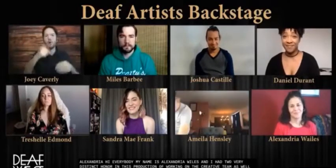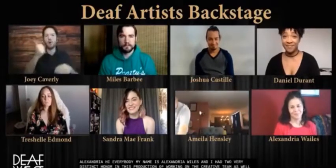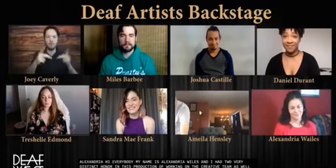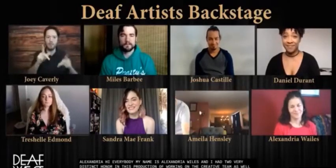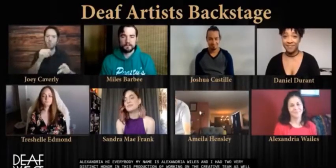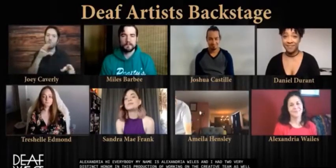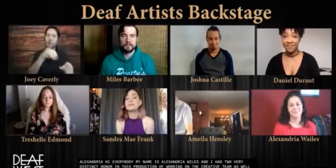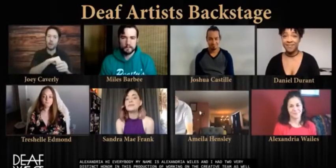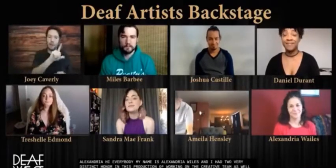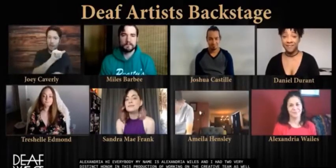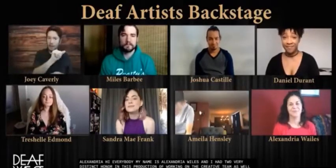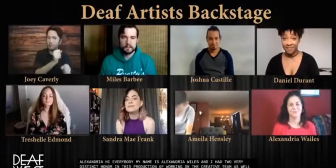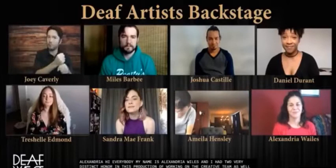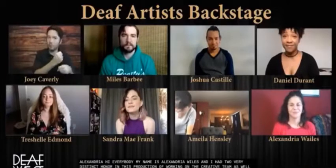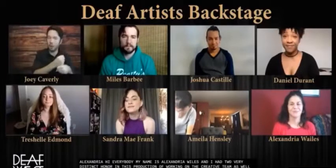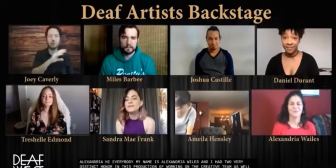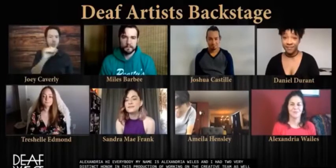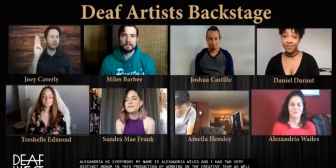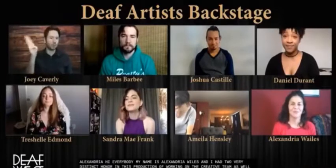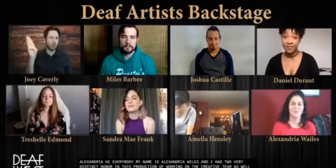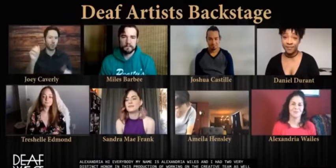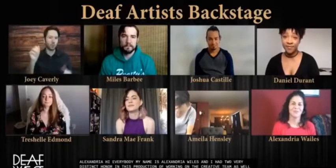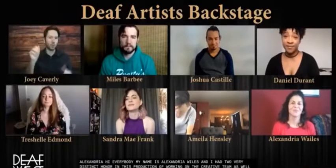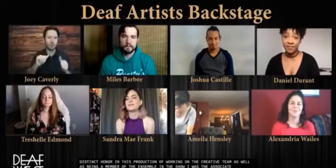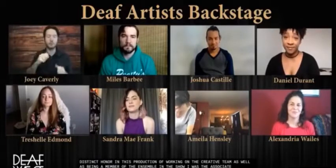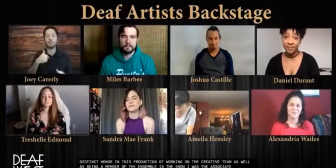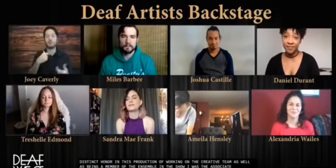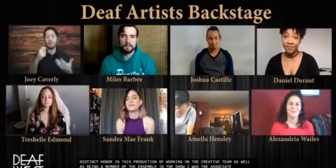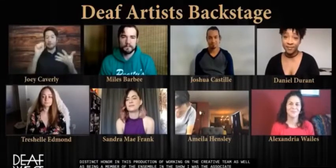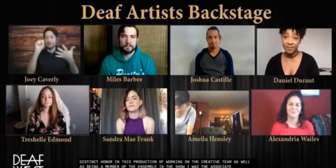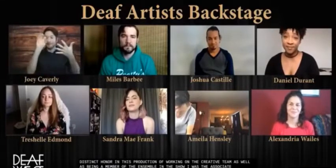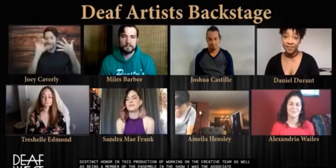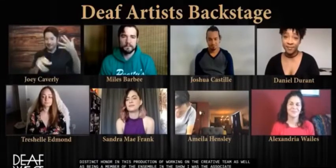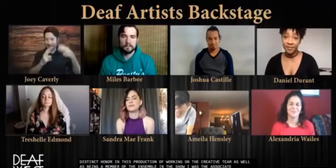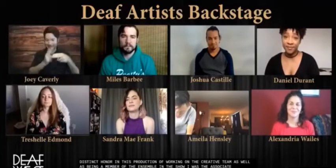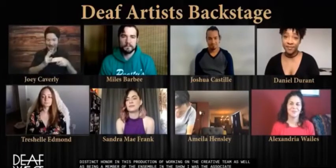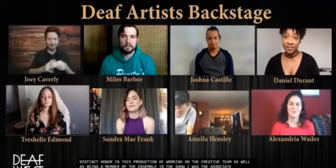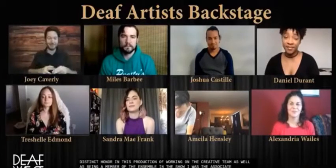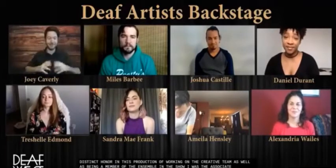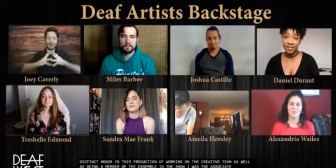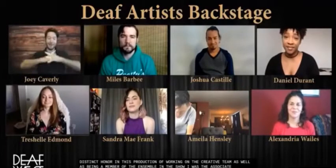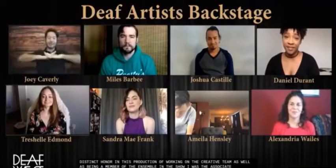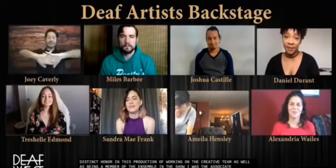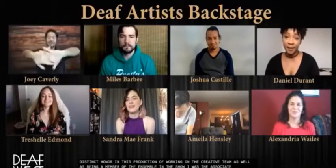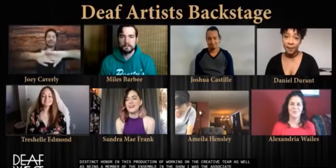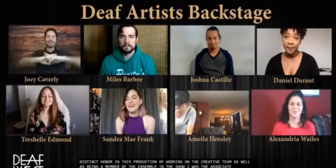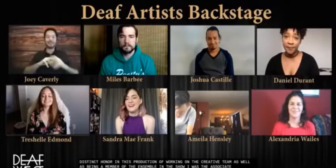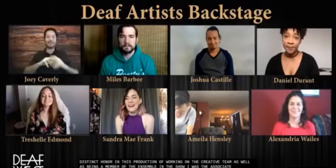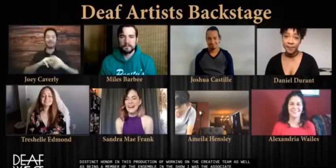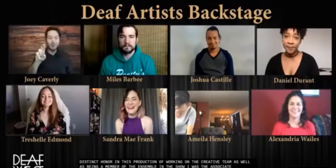Joey: These are not the only Deaf members of our cast here with us today, both from Deaf West and on Broadway.